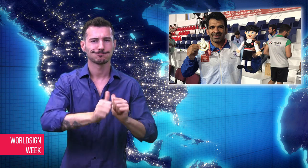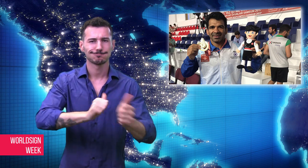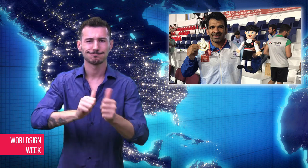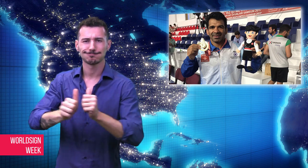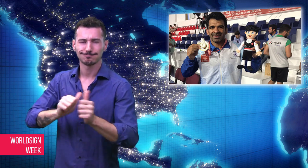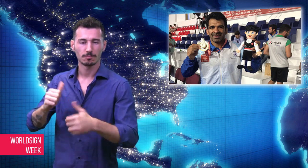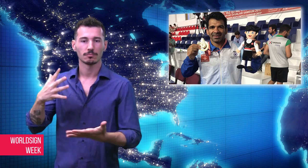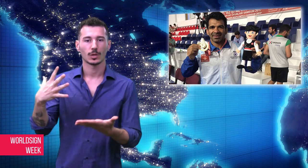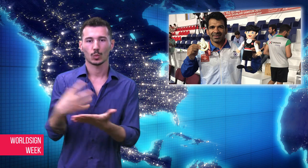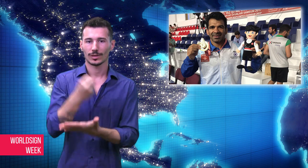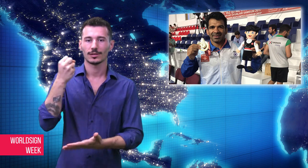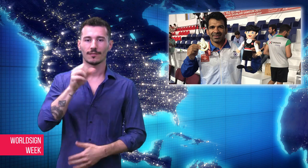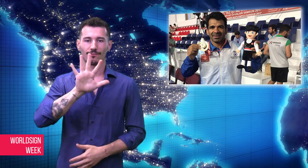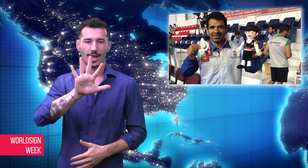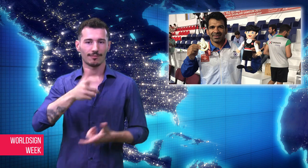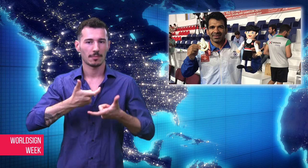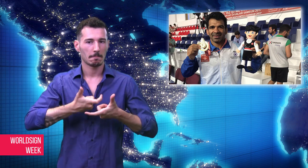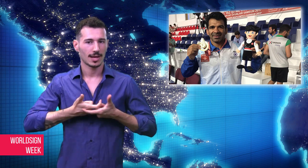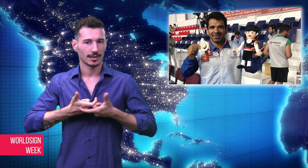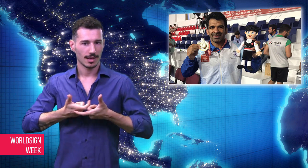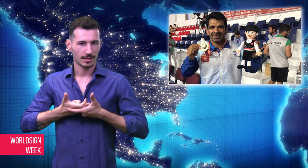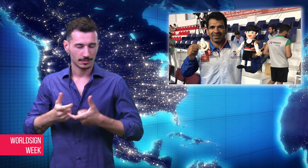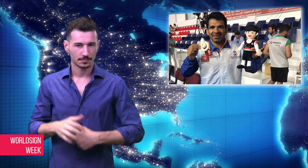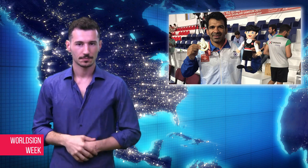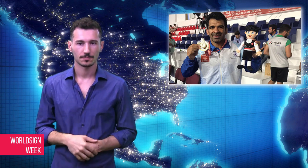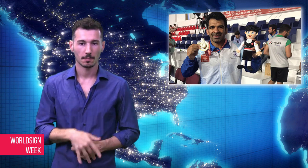46 Deaf athletics and staff refused to